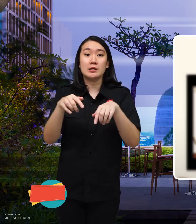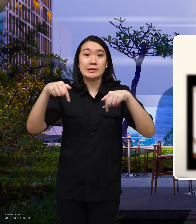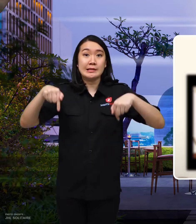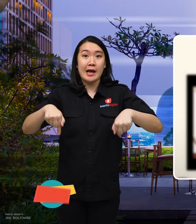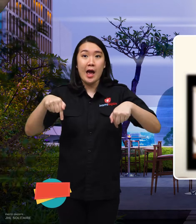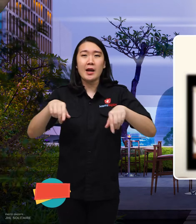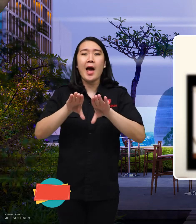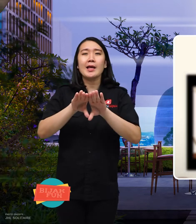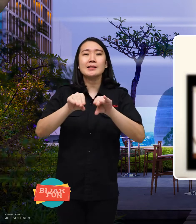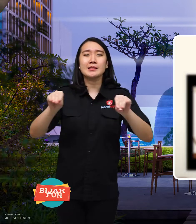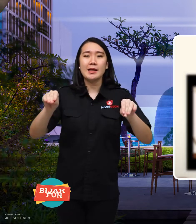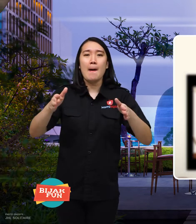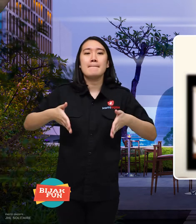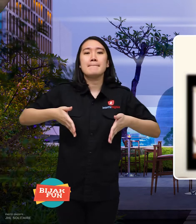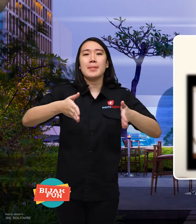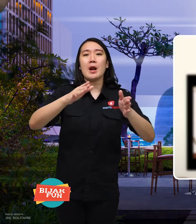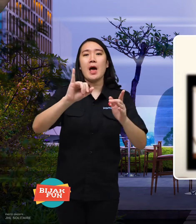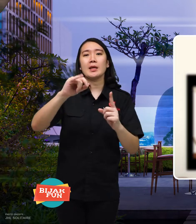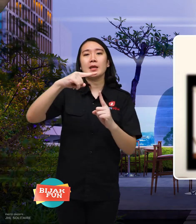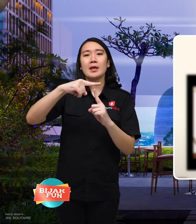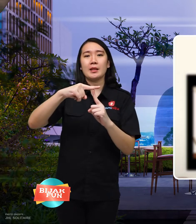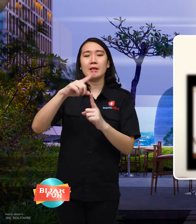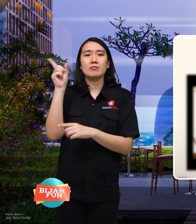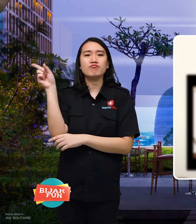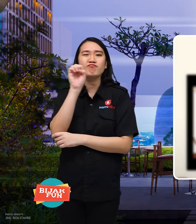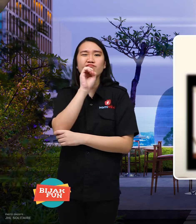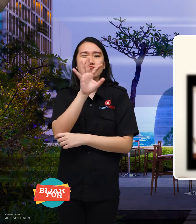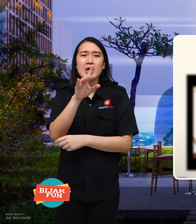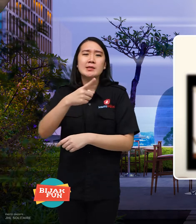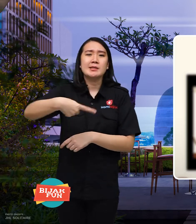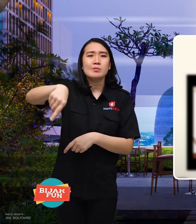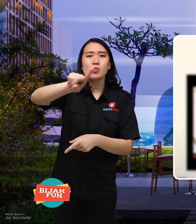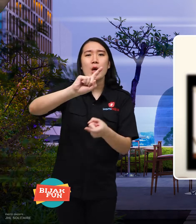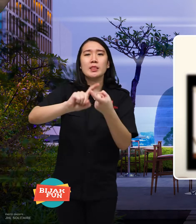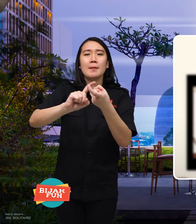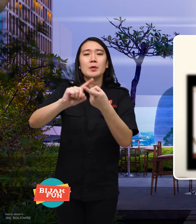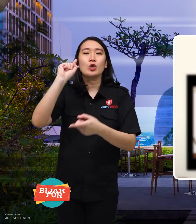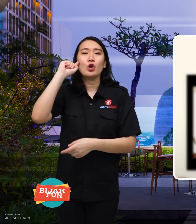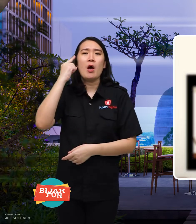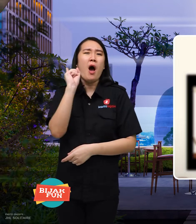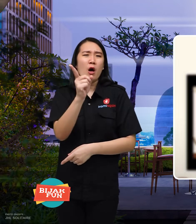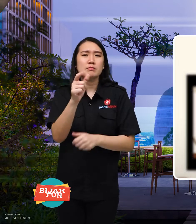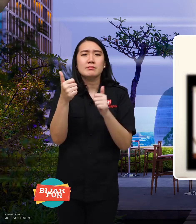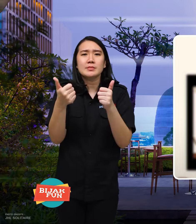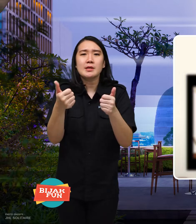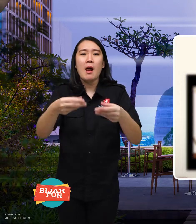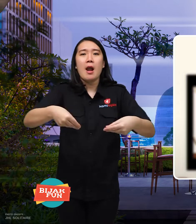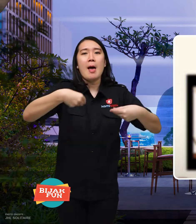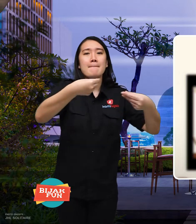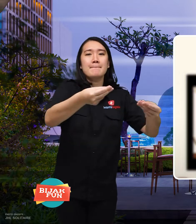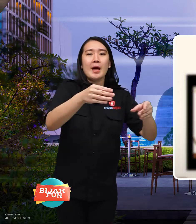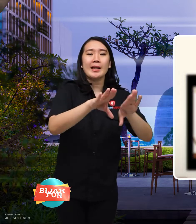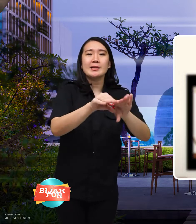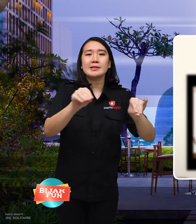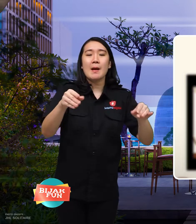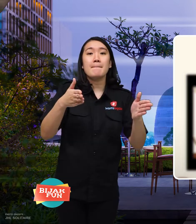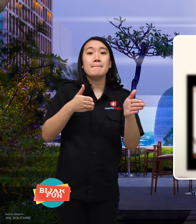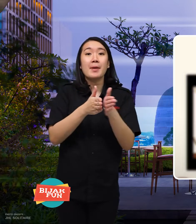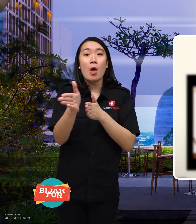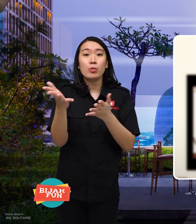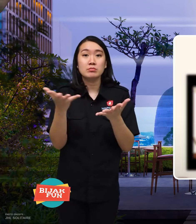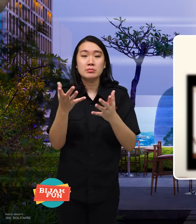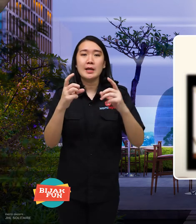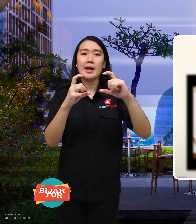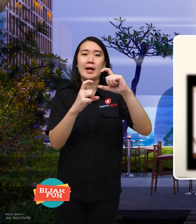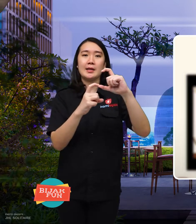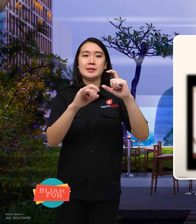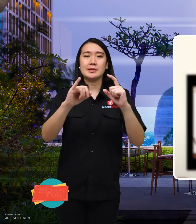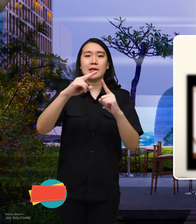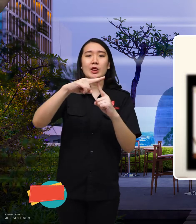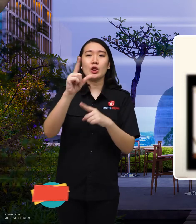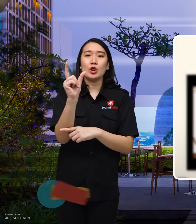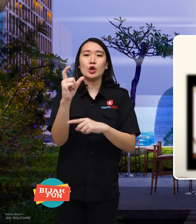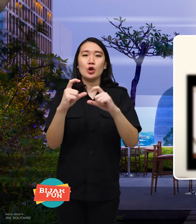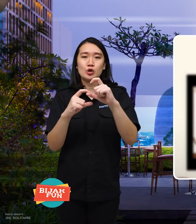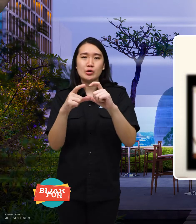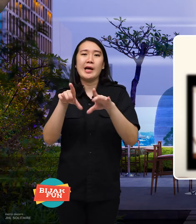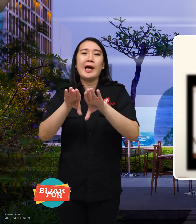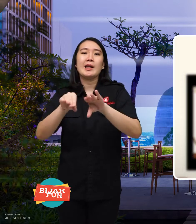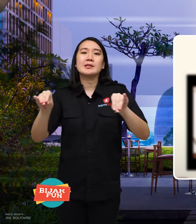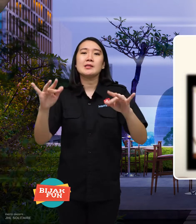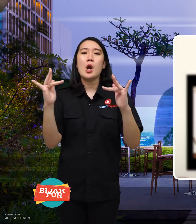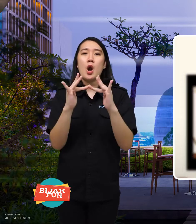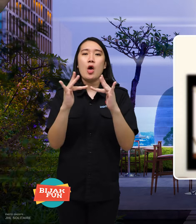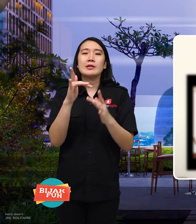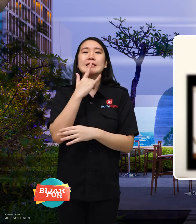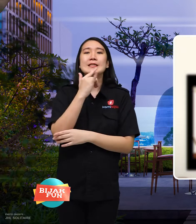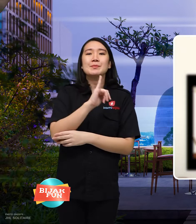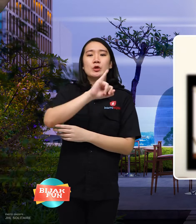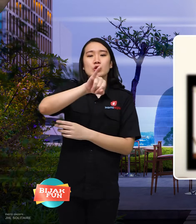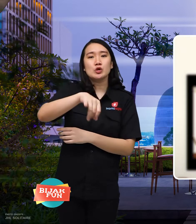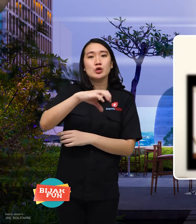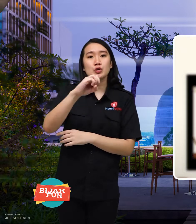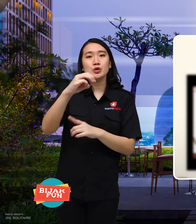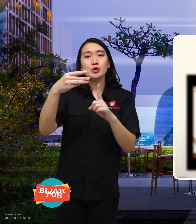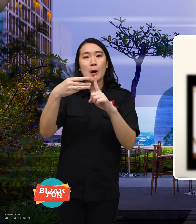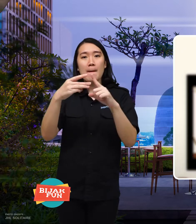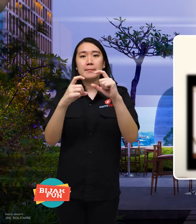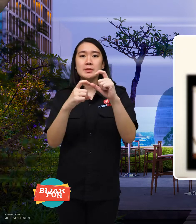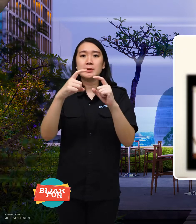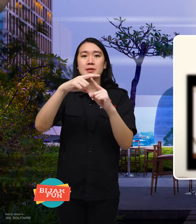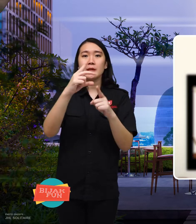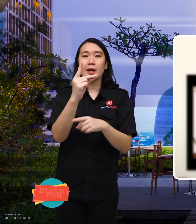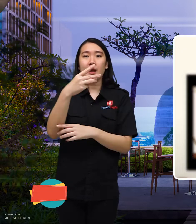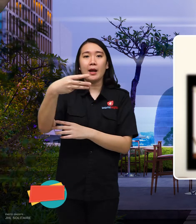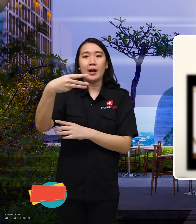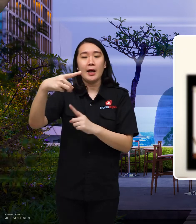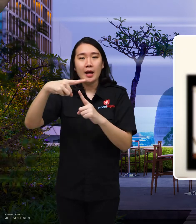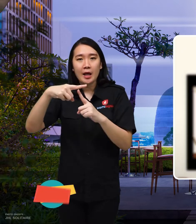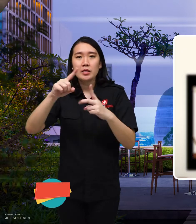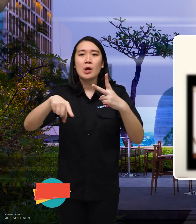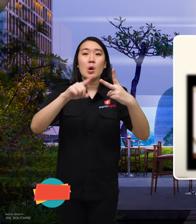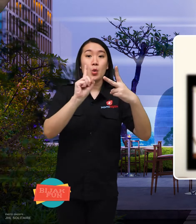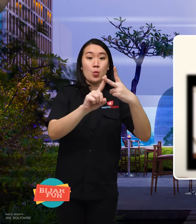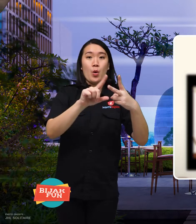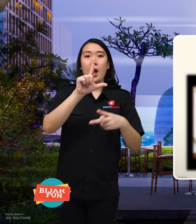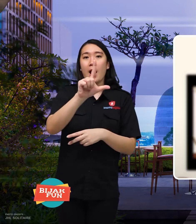he said that deaf friends can apply for jobs through online job sites such as Jobstreet and Linkedin